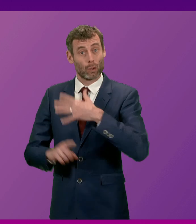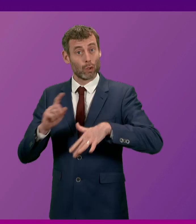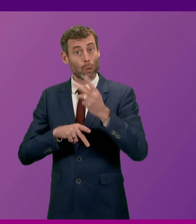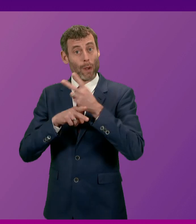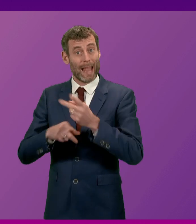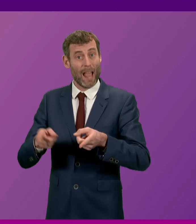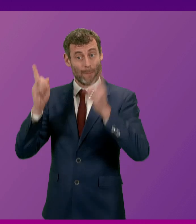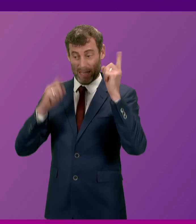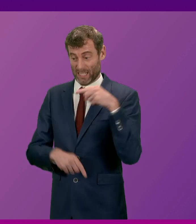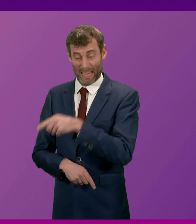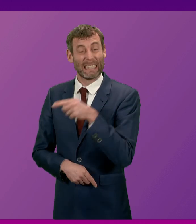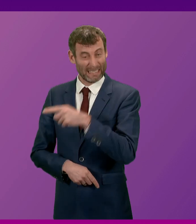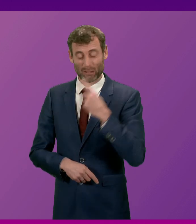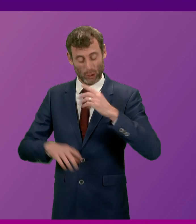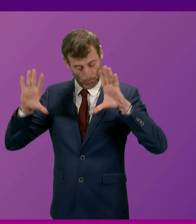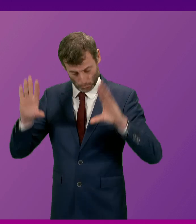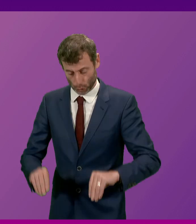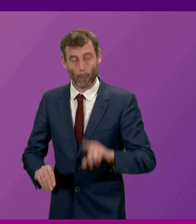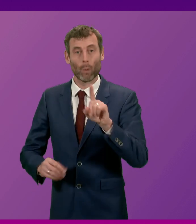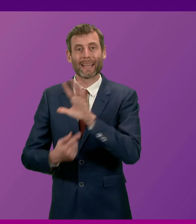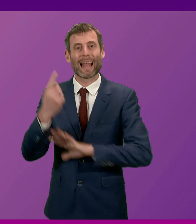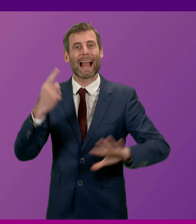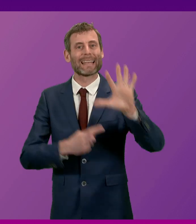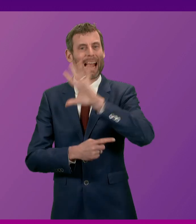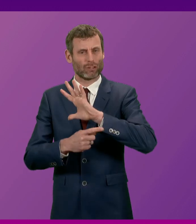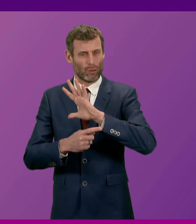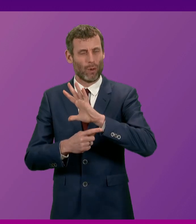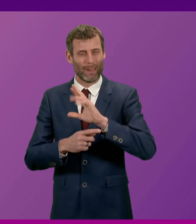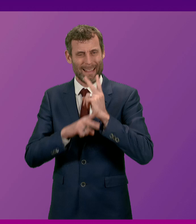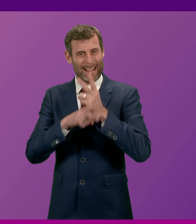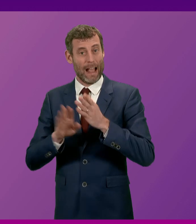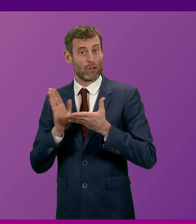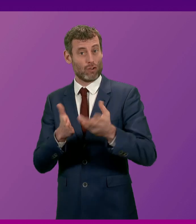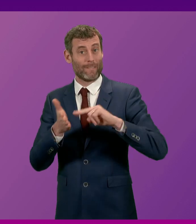Party’s botched national care service plans. As I pointed out to the First Minister a month ago,